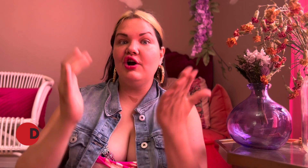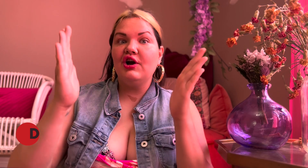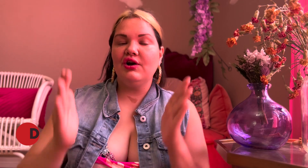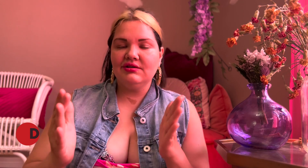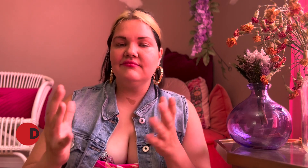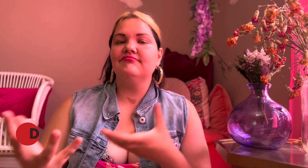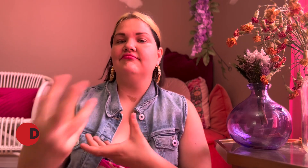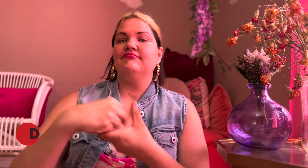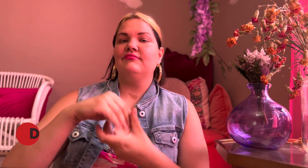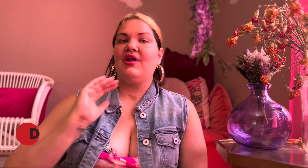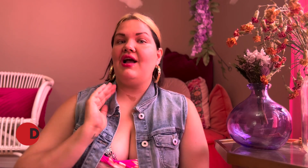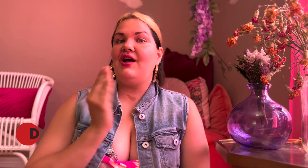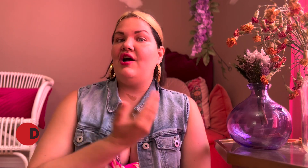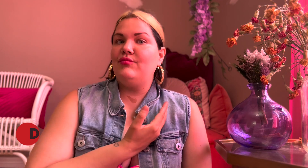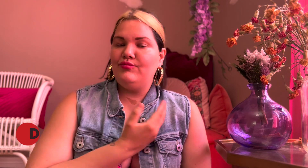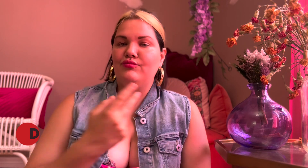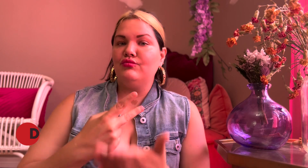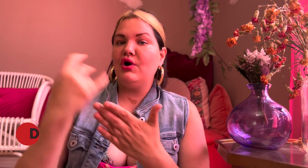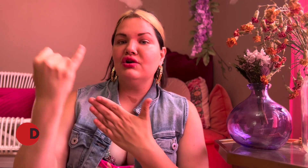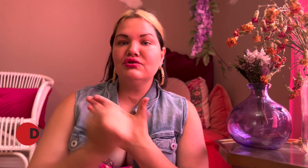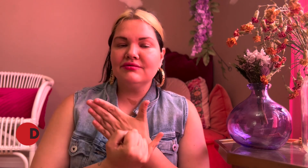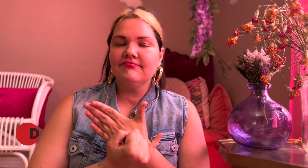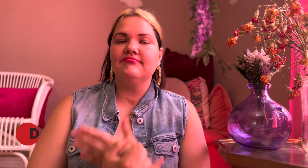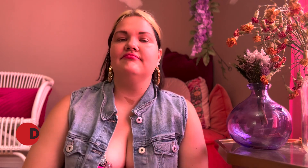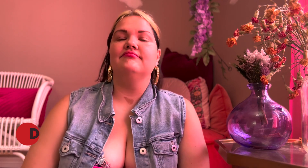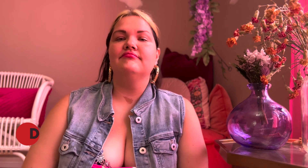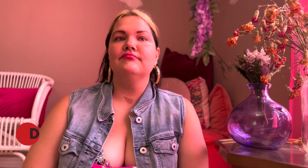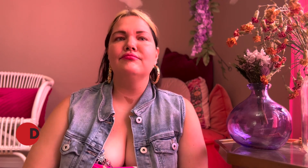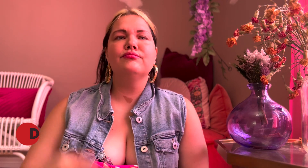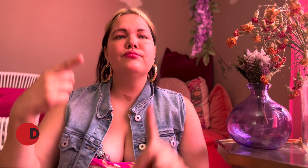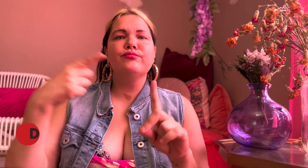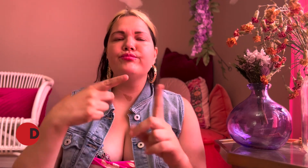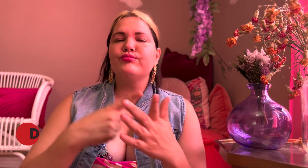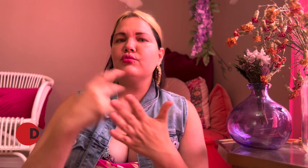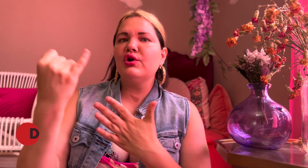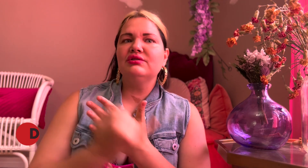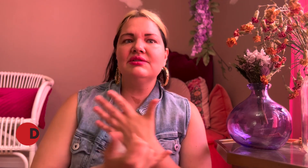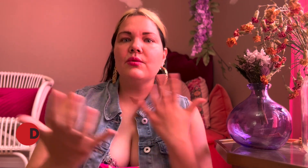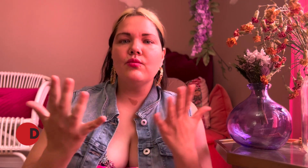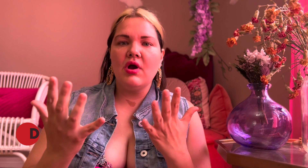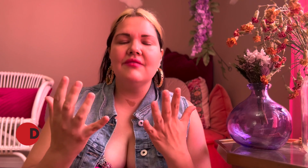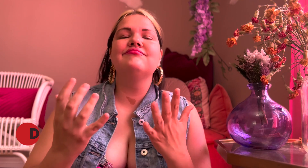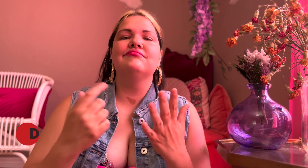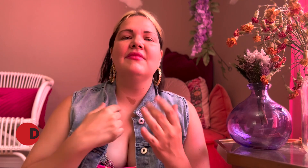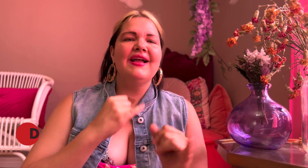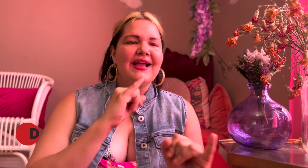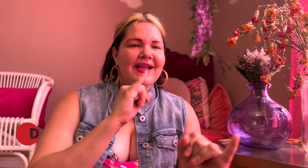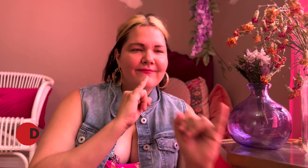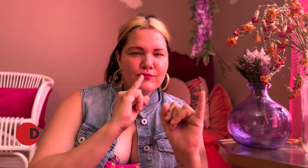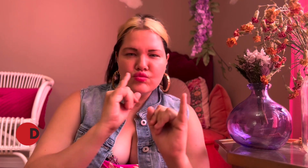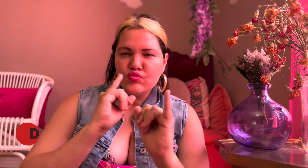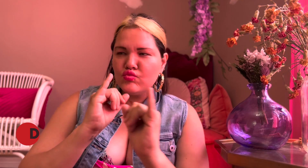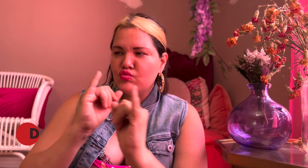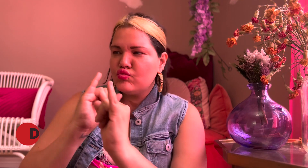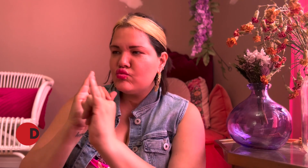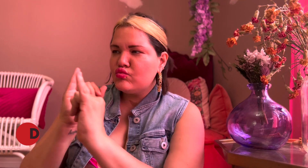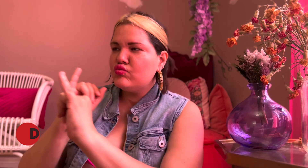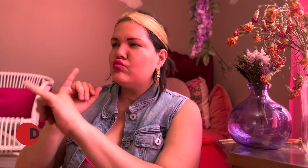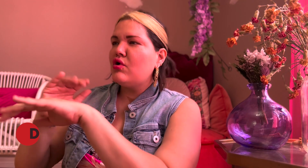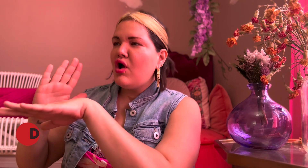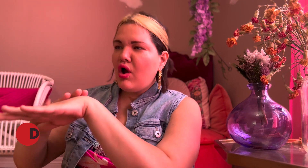in our project. The project is to interview and consult and